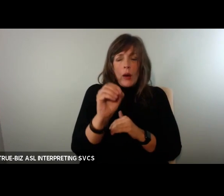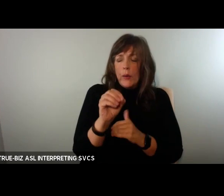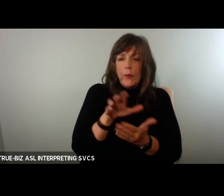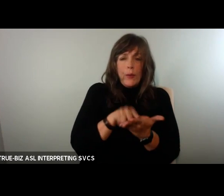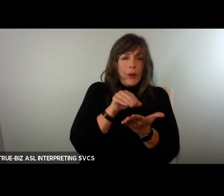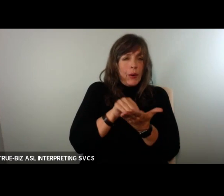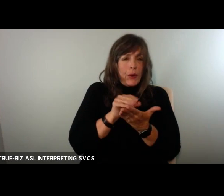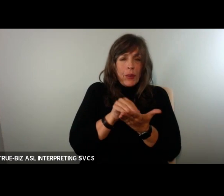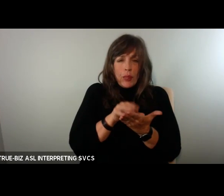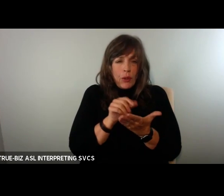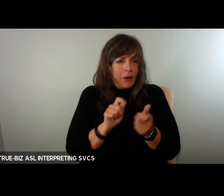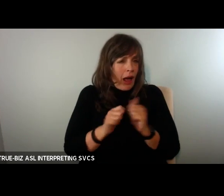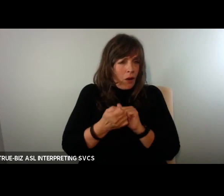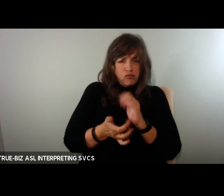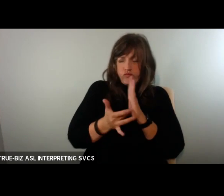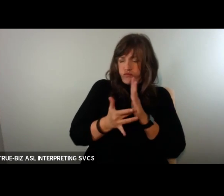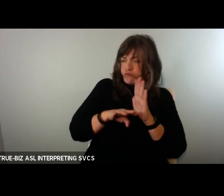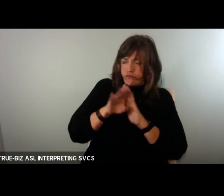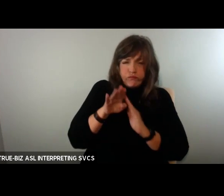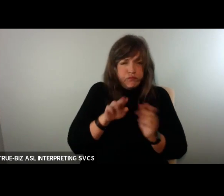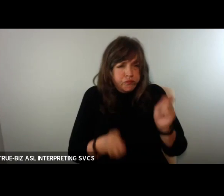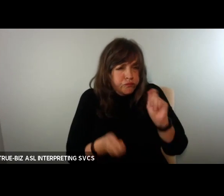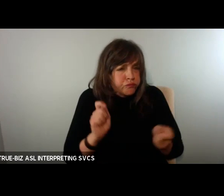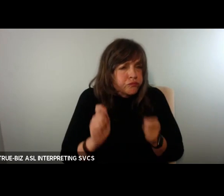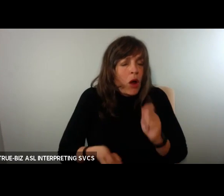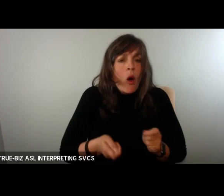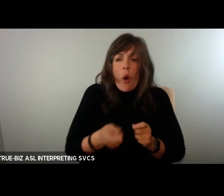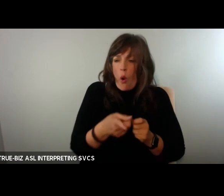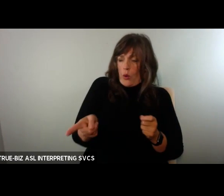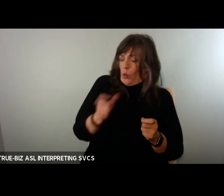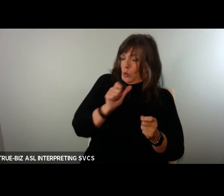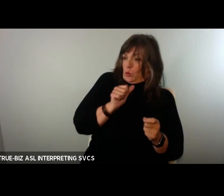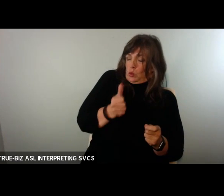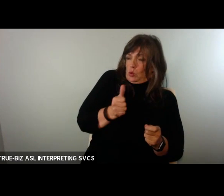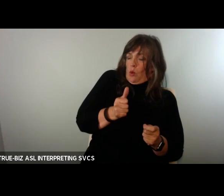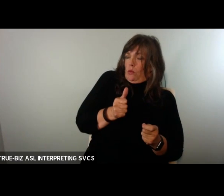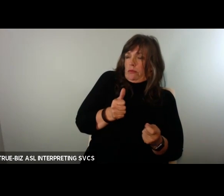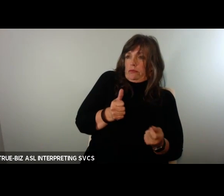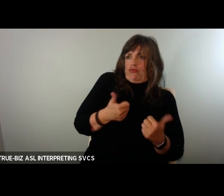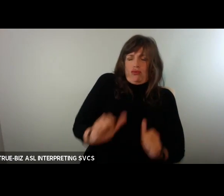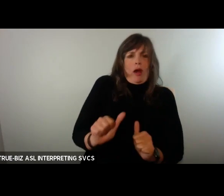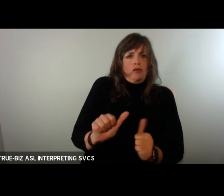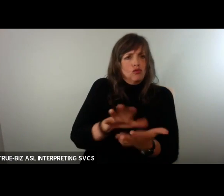to the limitations of the platform, et cetera, the list goes on. Yet, as this call also demonstrates,